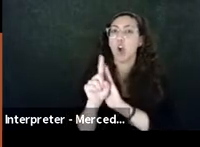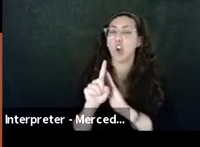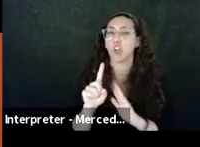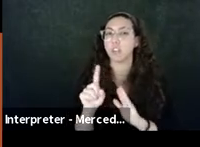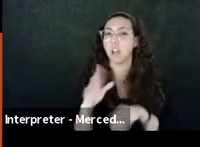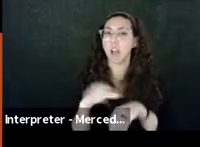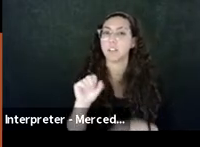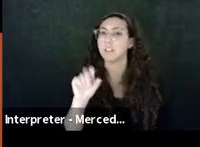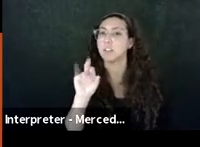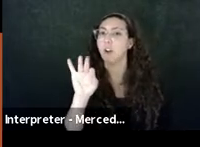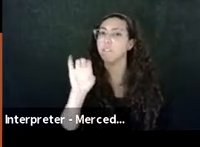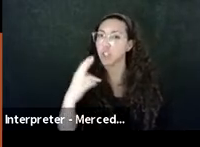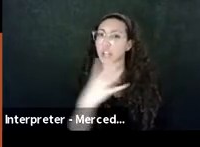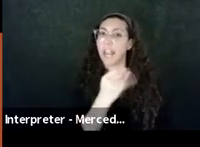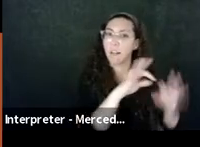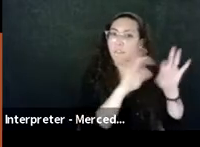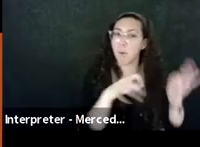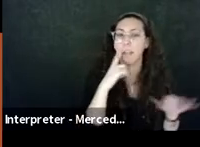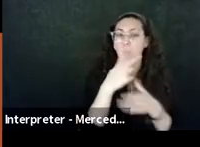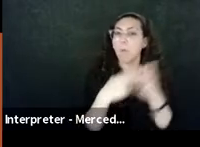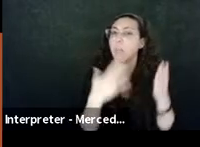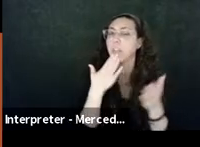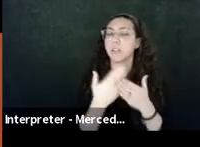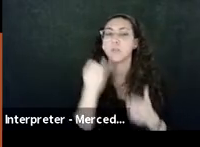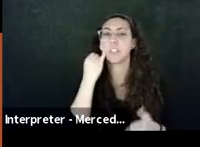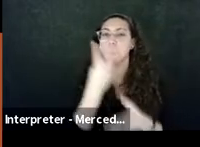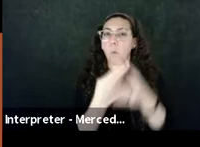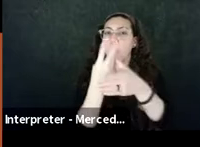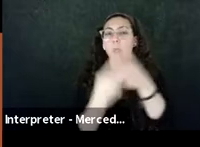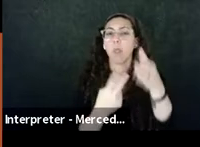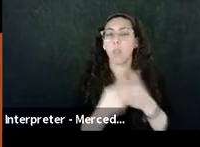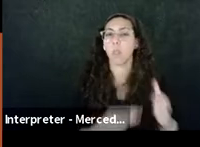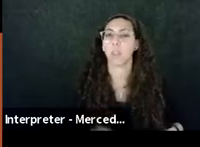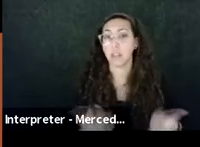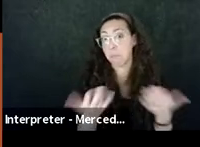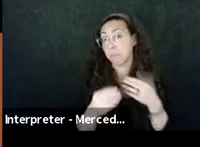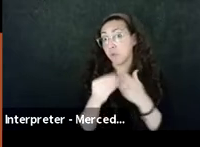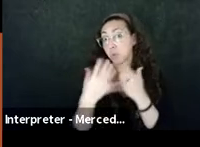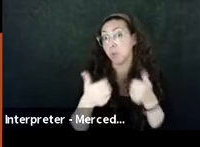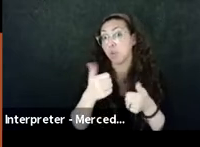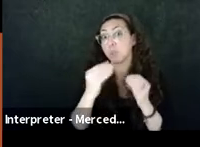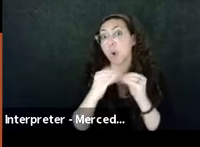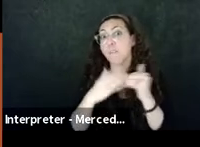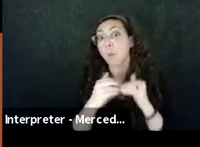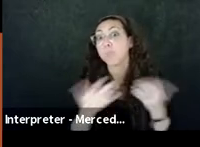Natalie Chavez: You cover all Melinda Vinicor: This desert. Yeah, we can go by whichever or whatever the student might be most comfortable. Yeah. And we don't have to